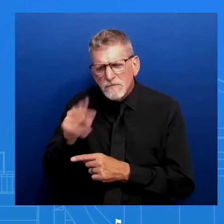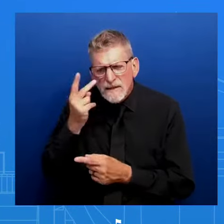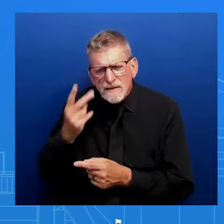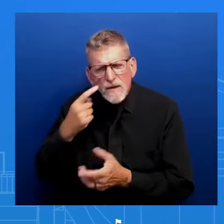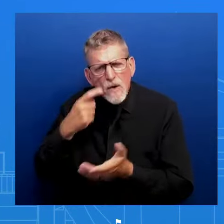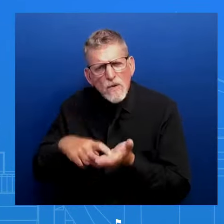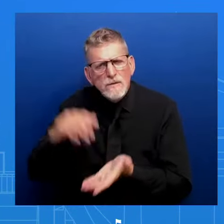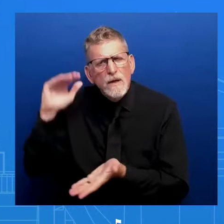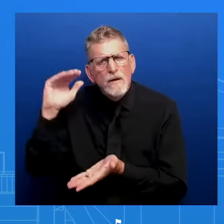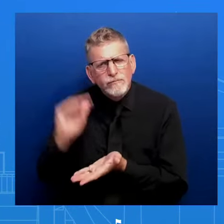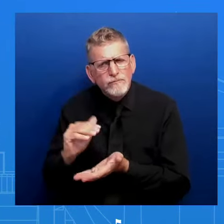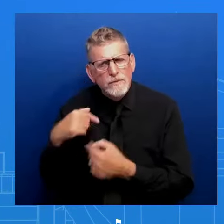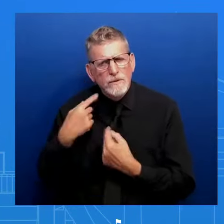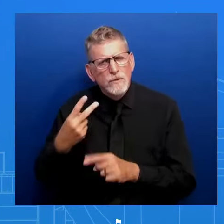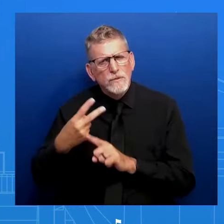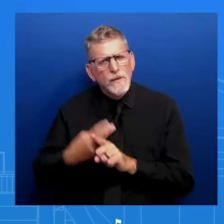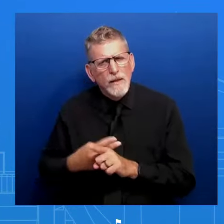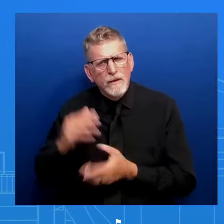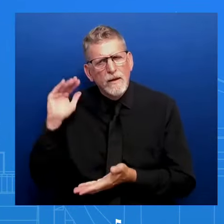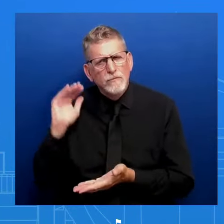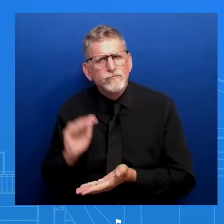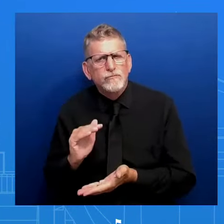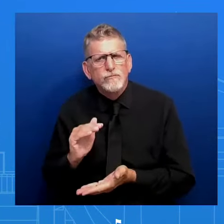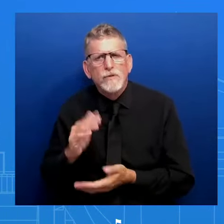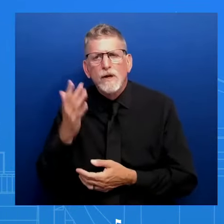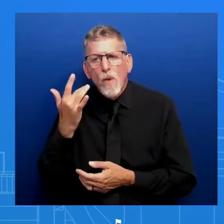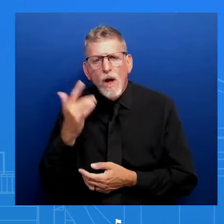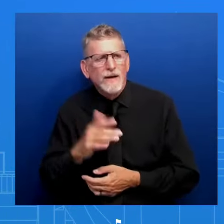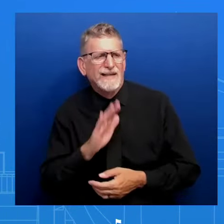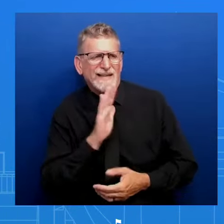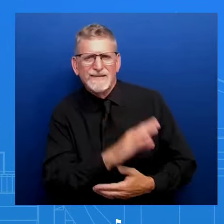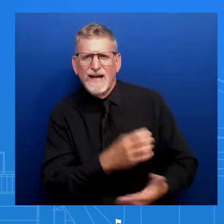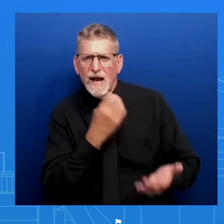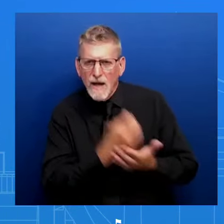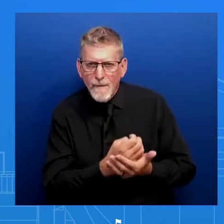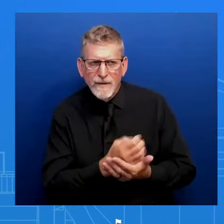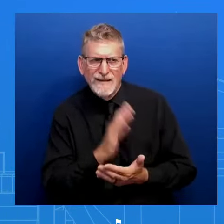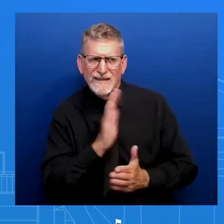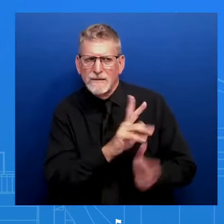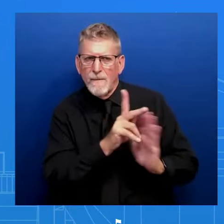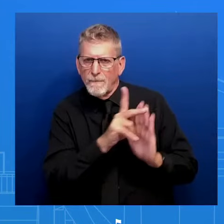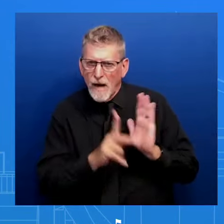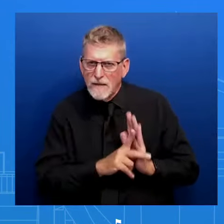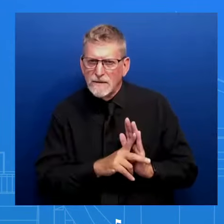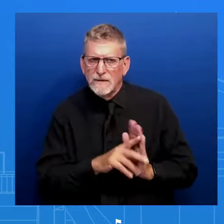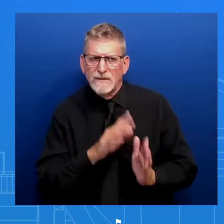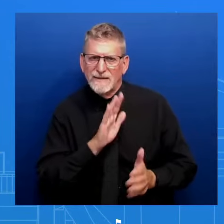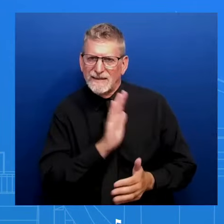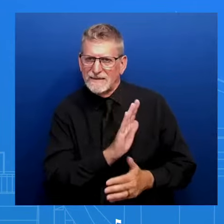of the President's economic policies. And not just that: We've seen wages go up. We see inflation easing.